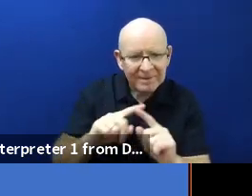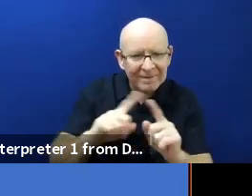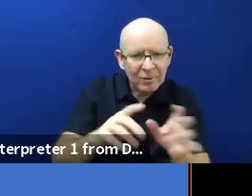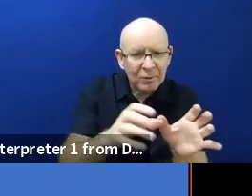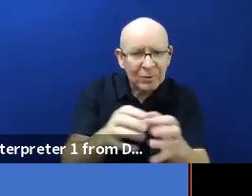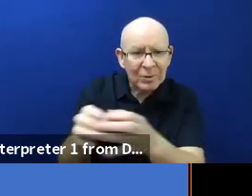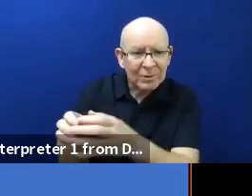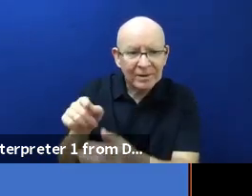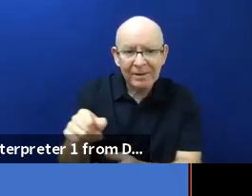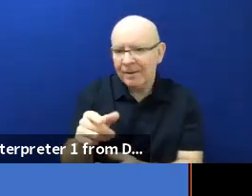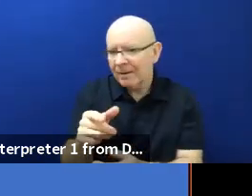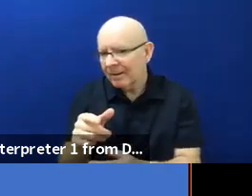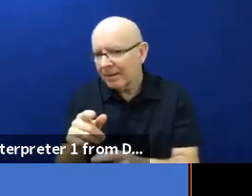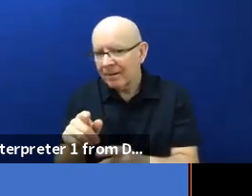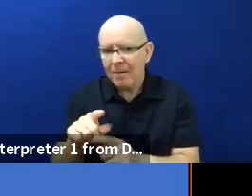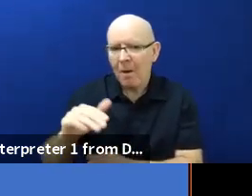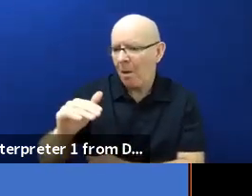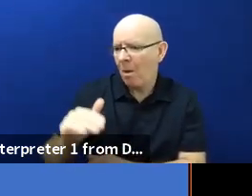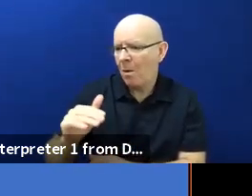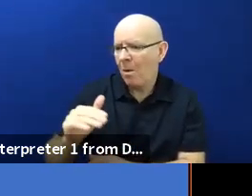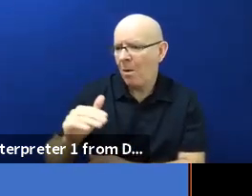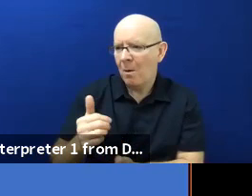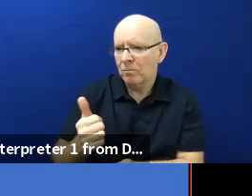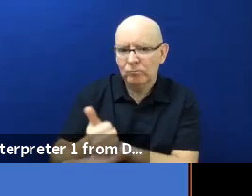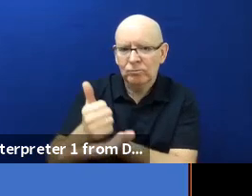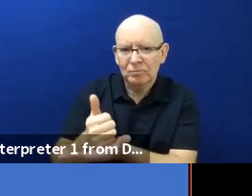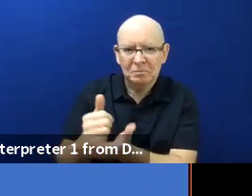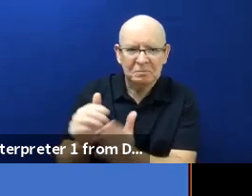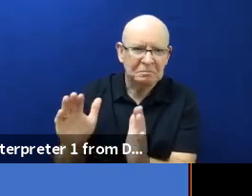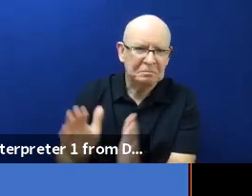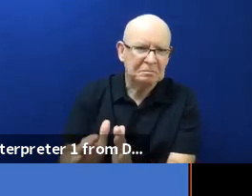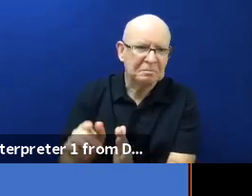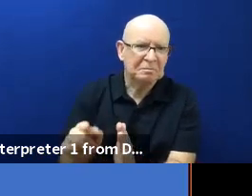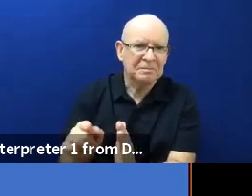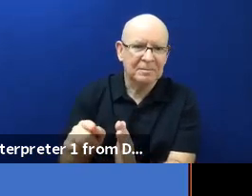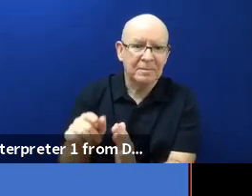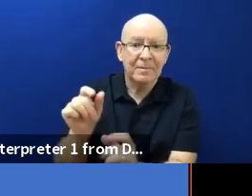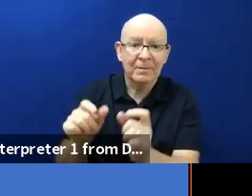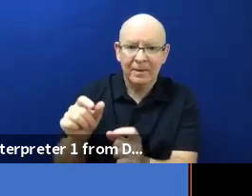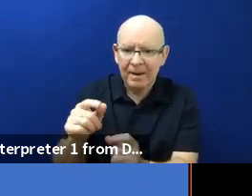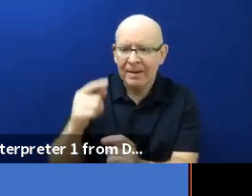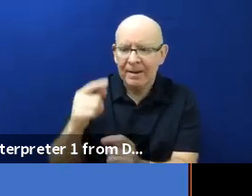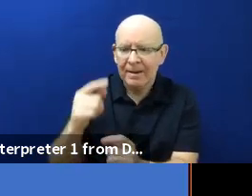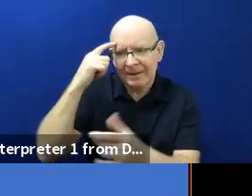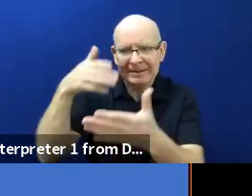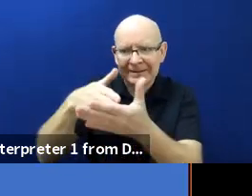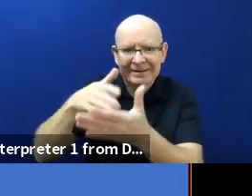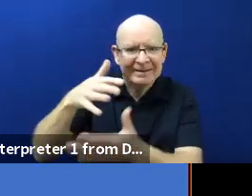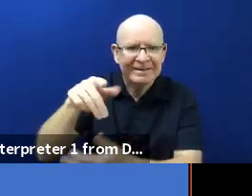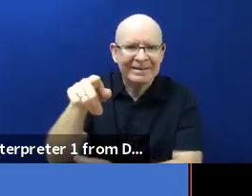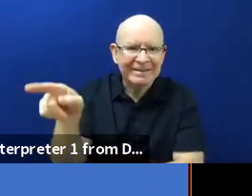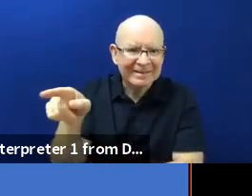And if we look at the scale, it goes from something like 250, for people we have